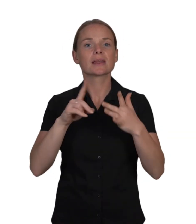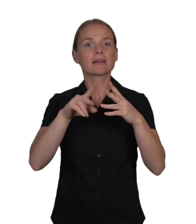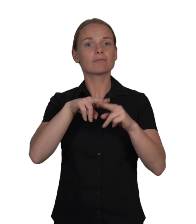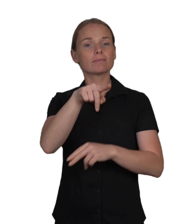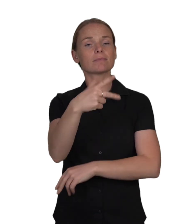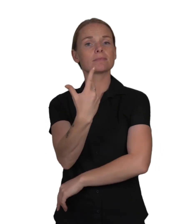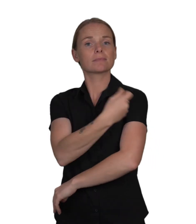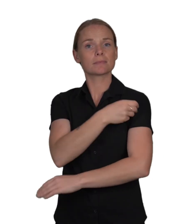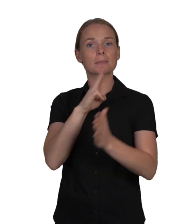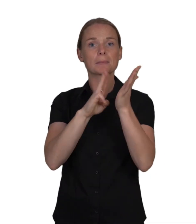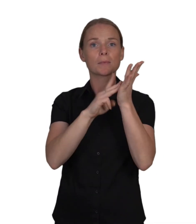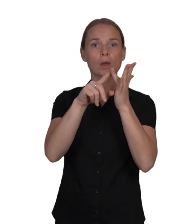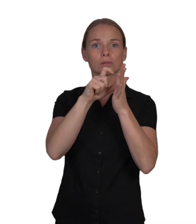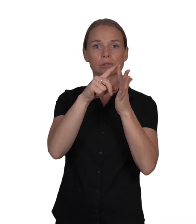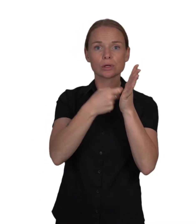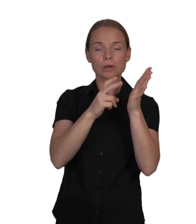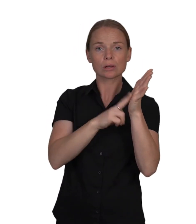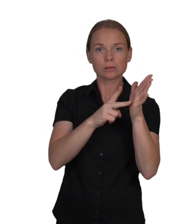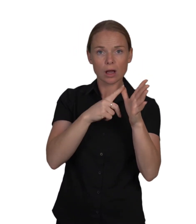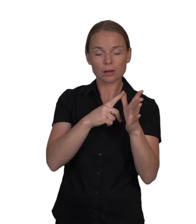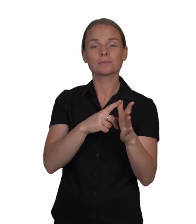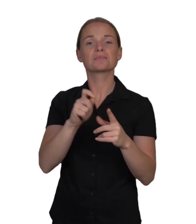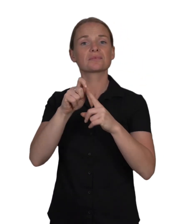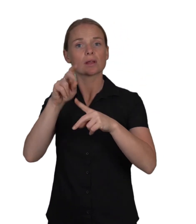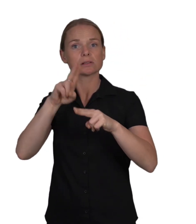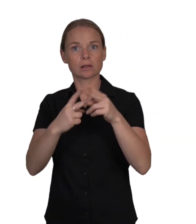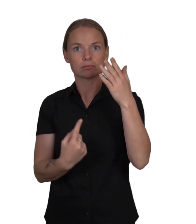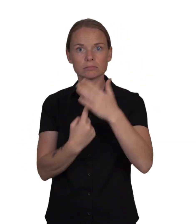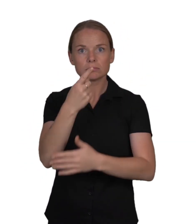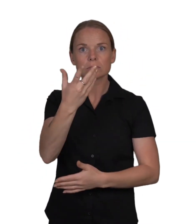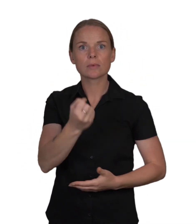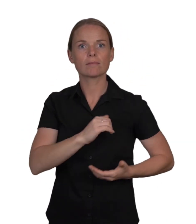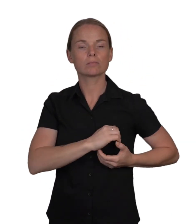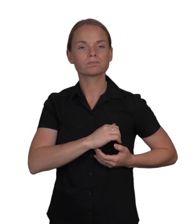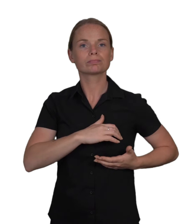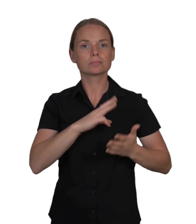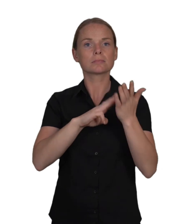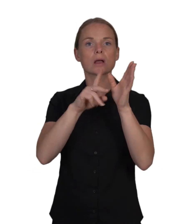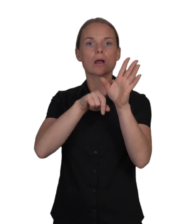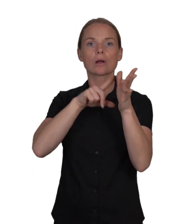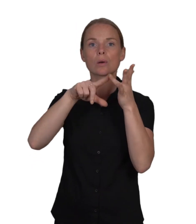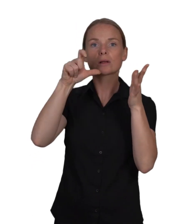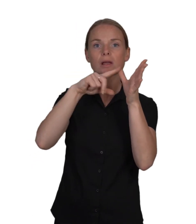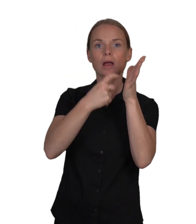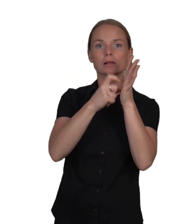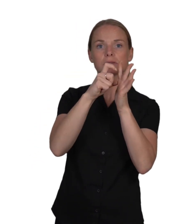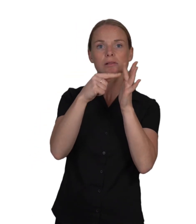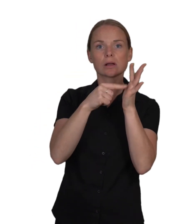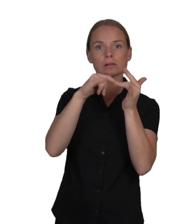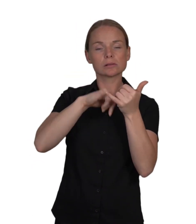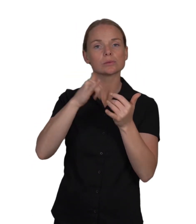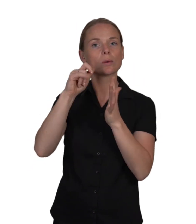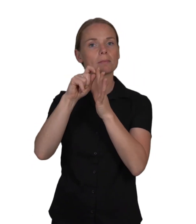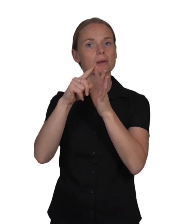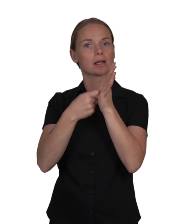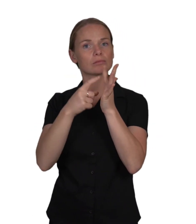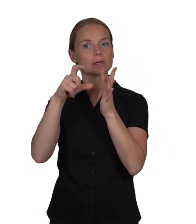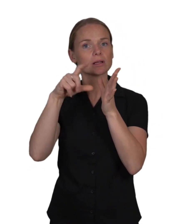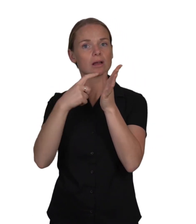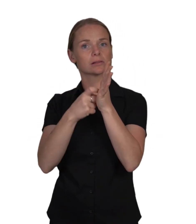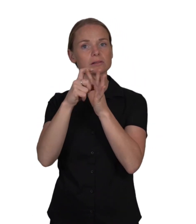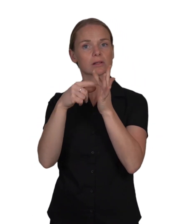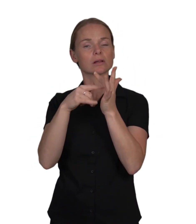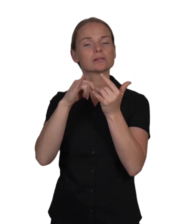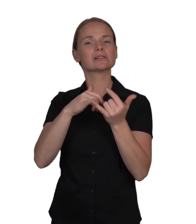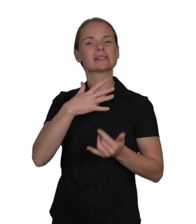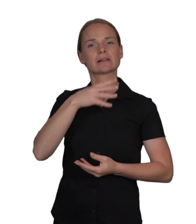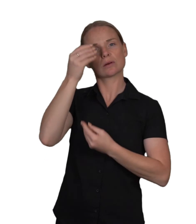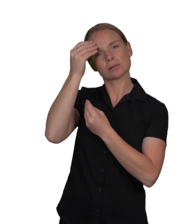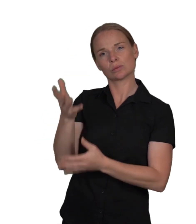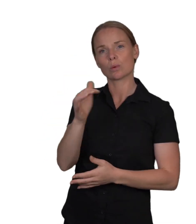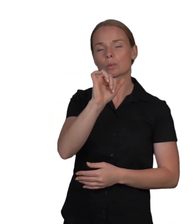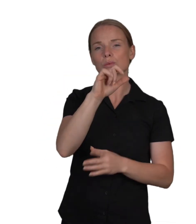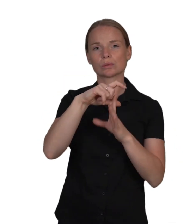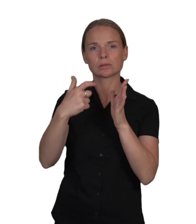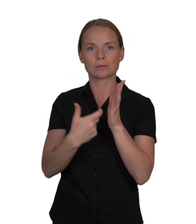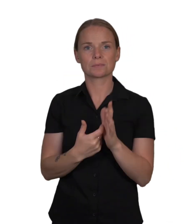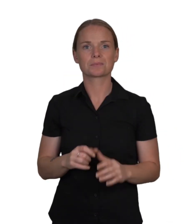Tell your doctor if you had myocarditis or pericarditis diagnosed after a previous dose of Pfizer or Moderna.